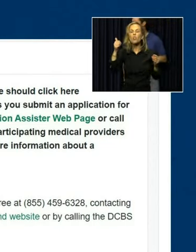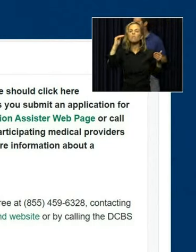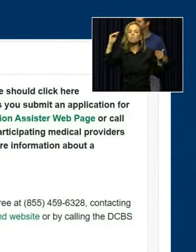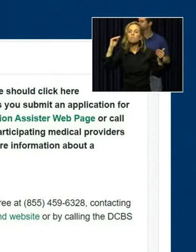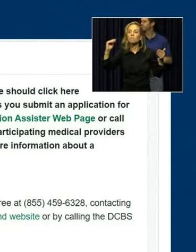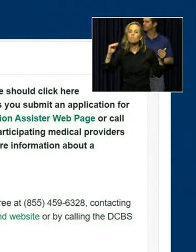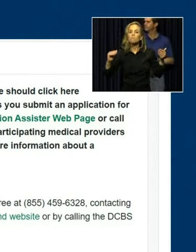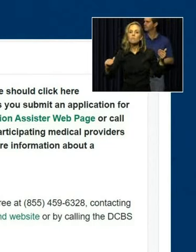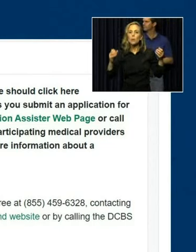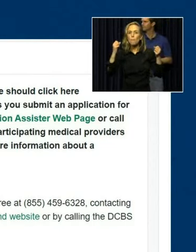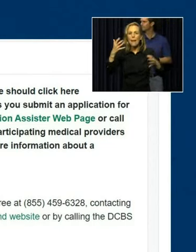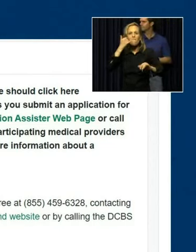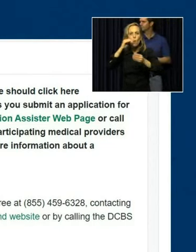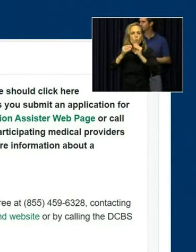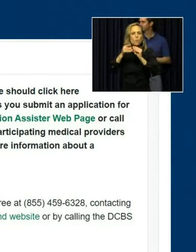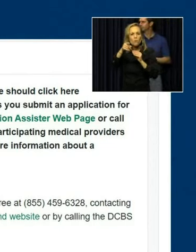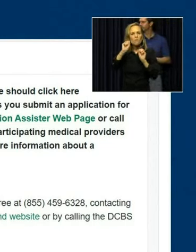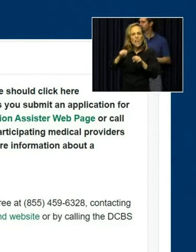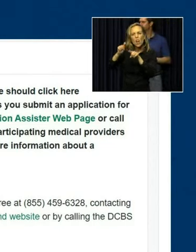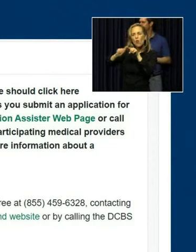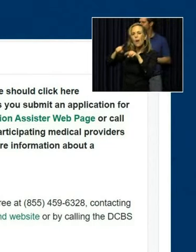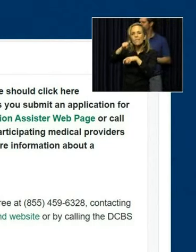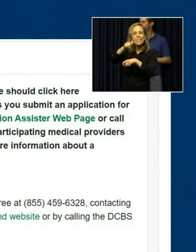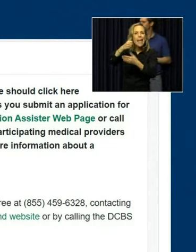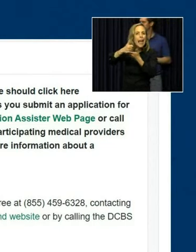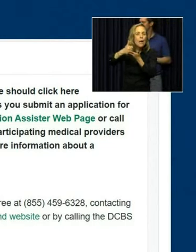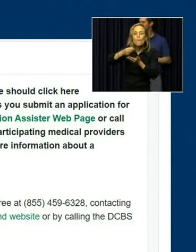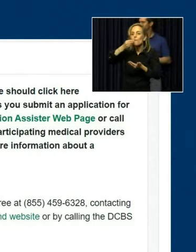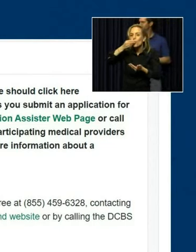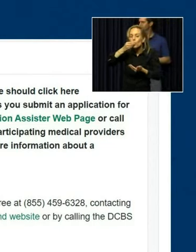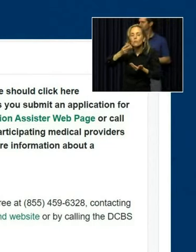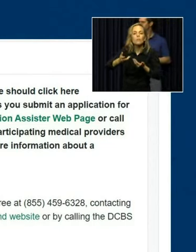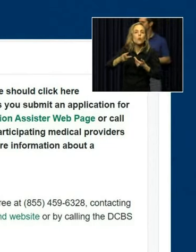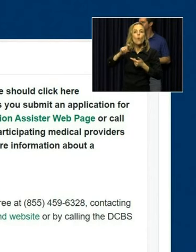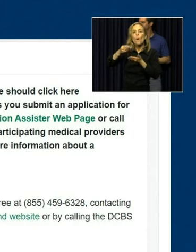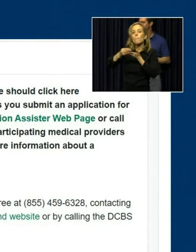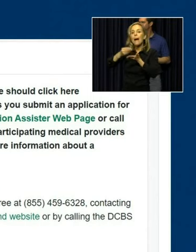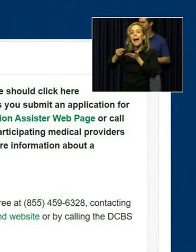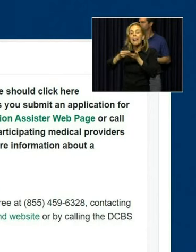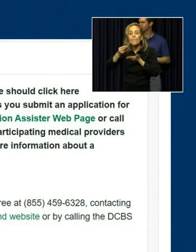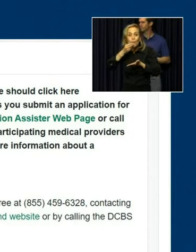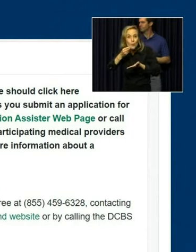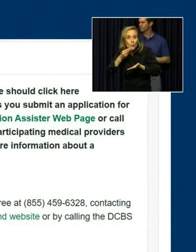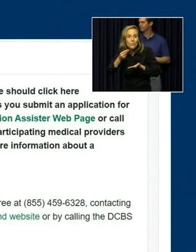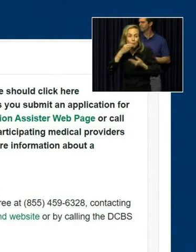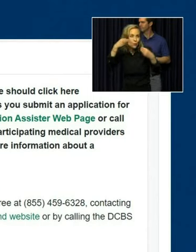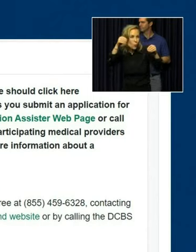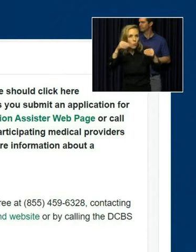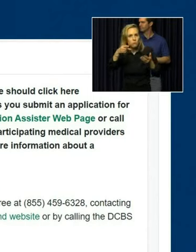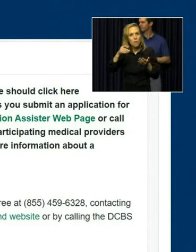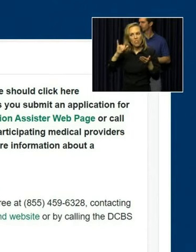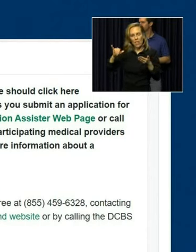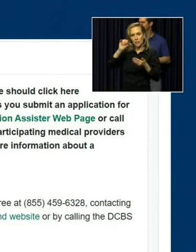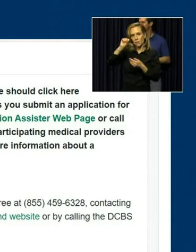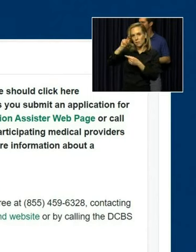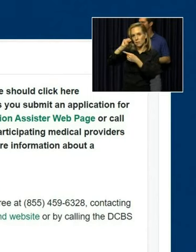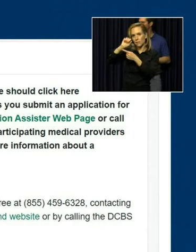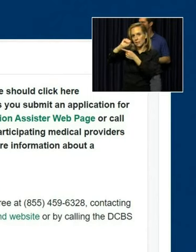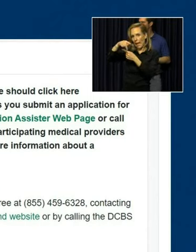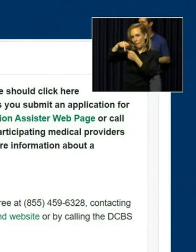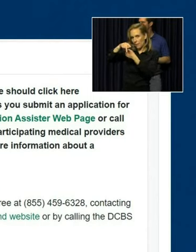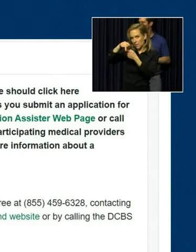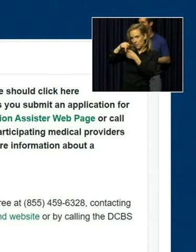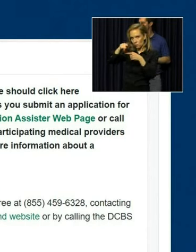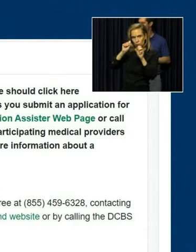WE PUT THINGS INTO RELATIVE